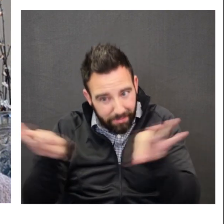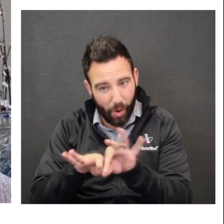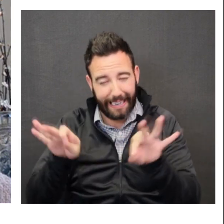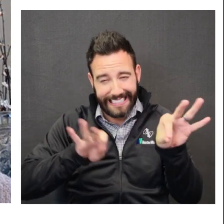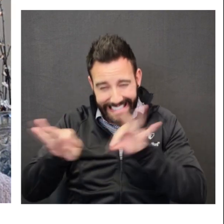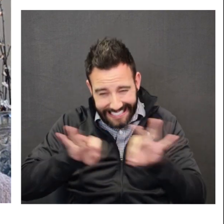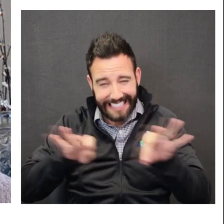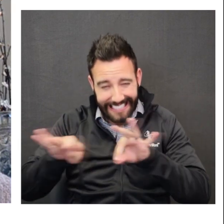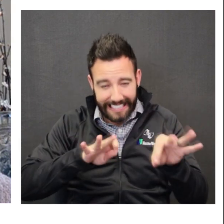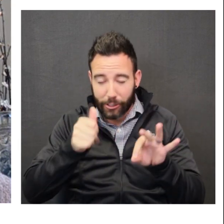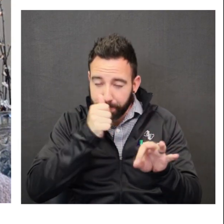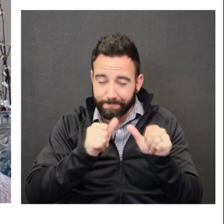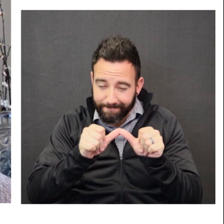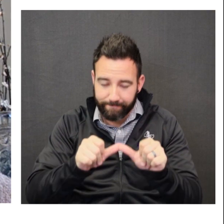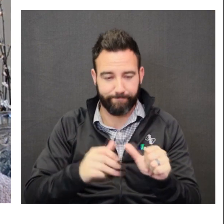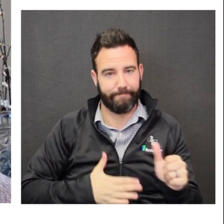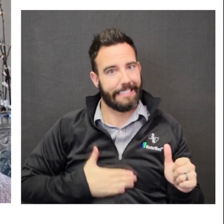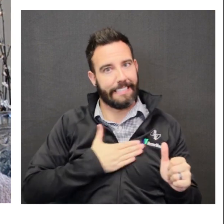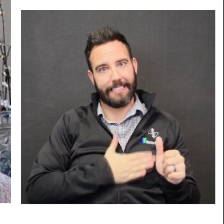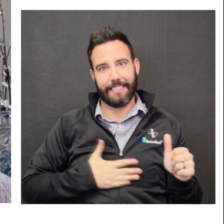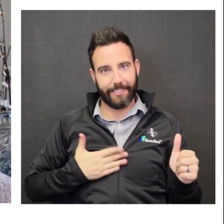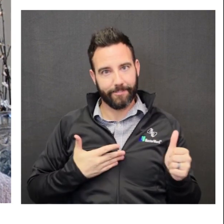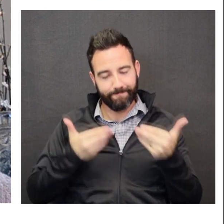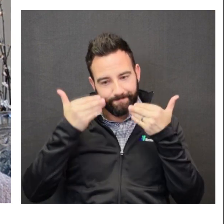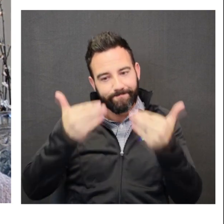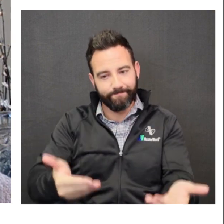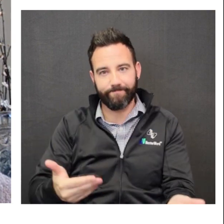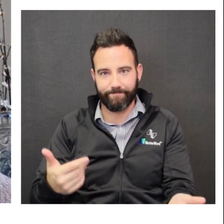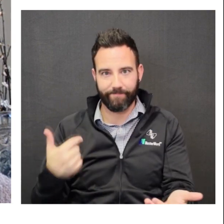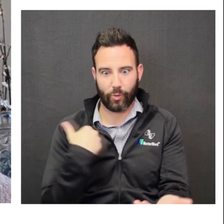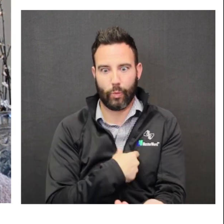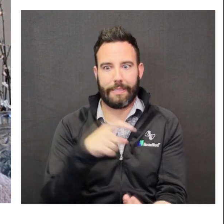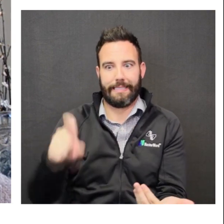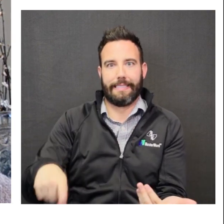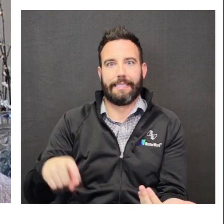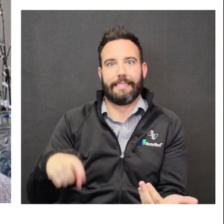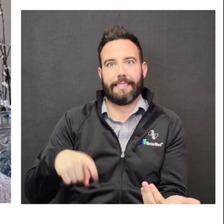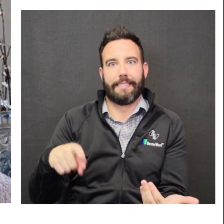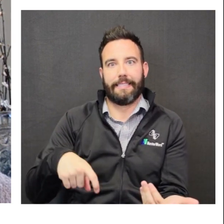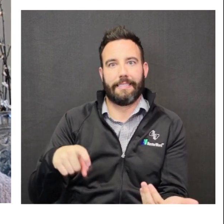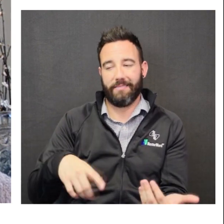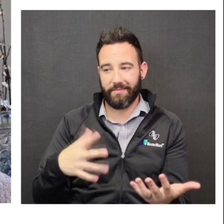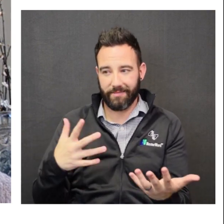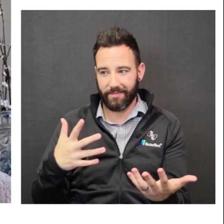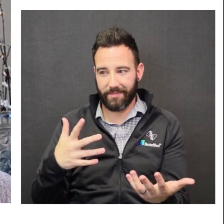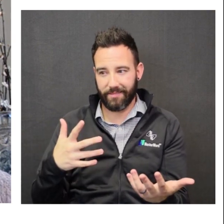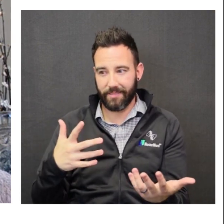what we do and connect people then go for it. Because that's what's needed, I mean we we need, we don't want